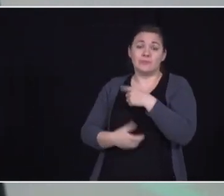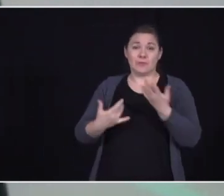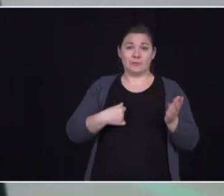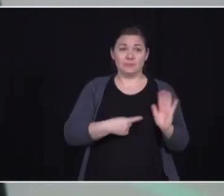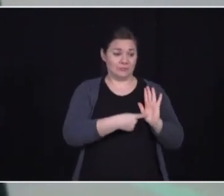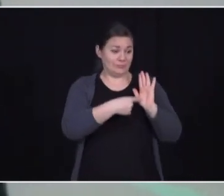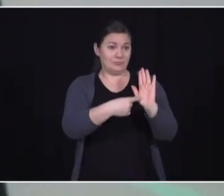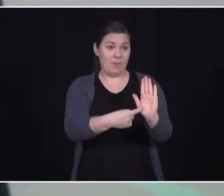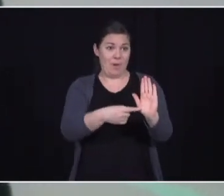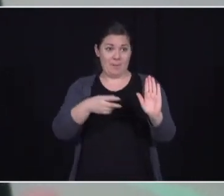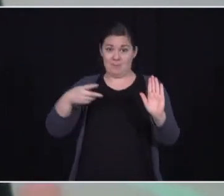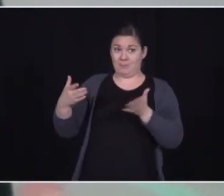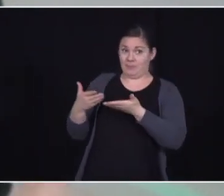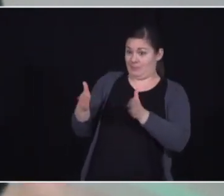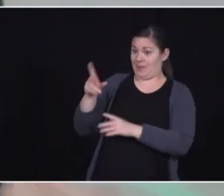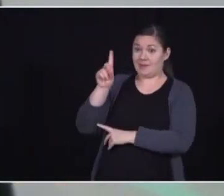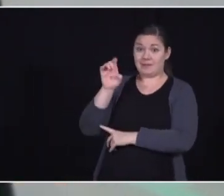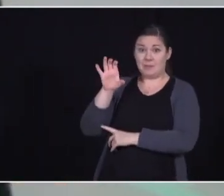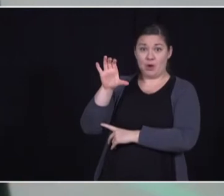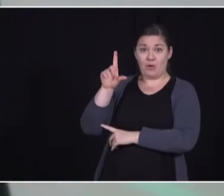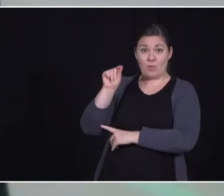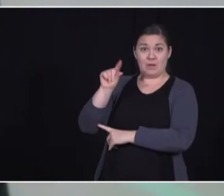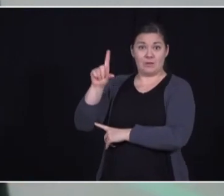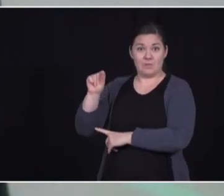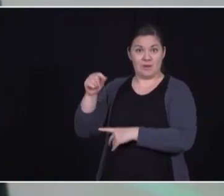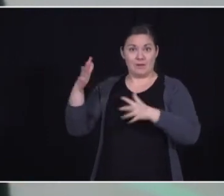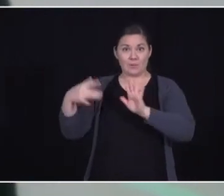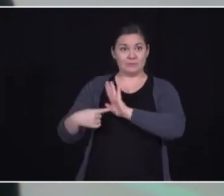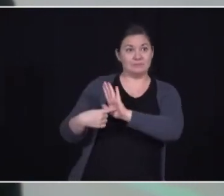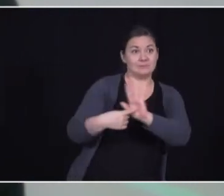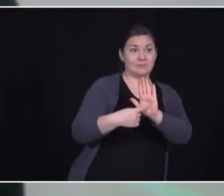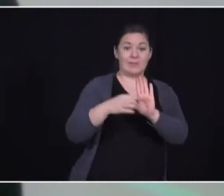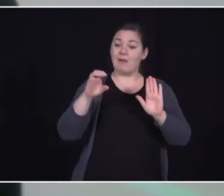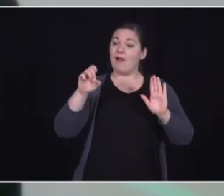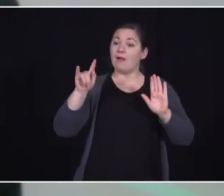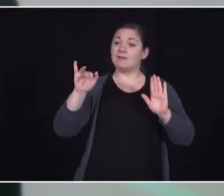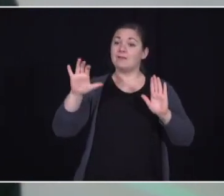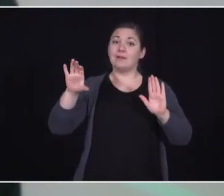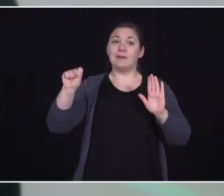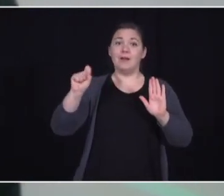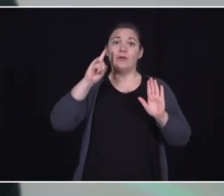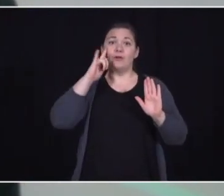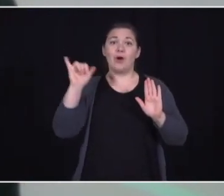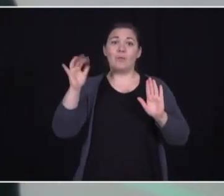decision-making. And so, by making this epochal ethical framework of this work, we are still